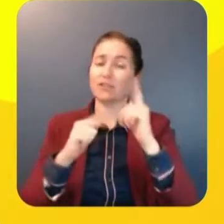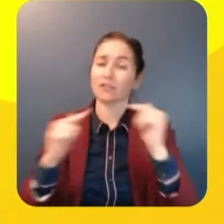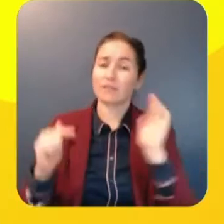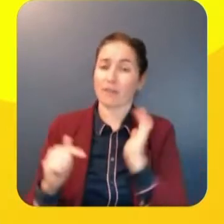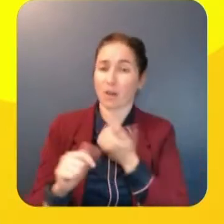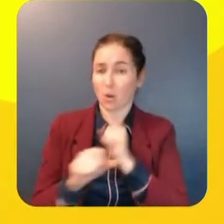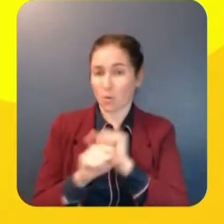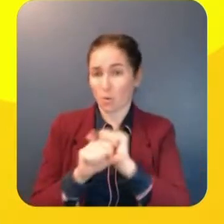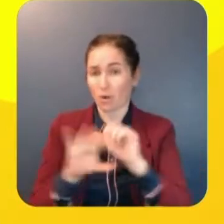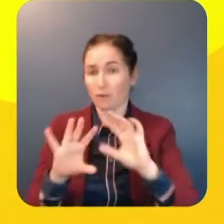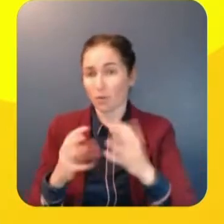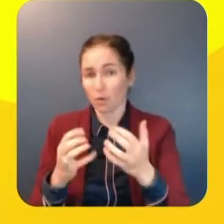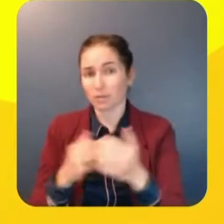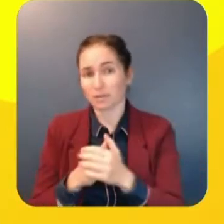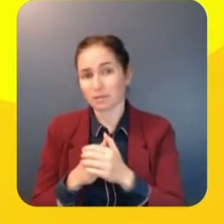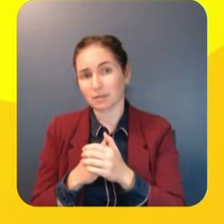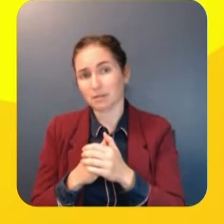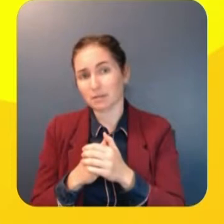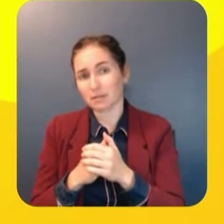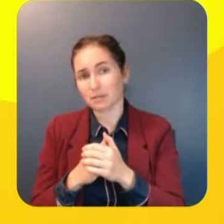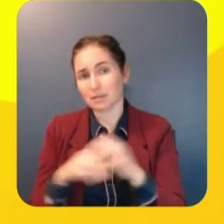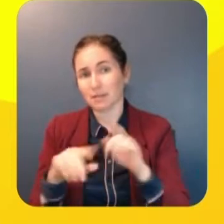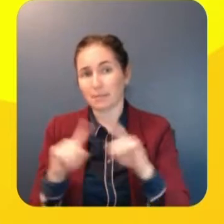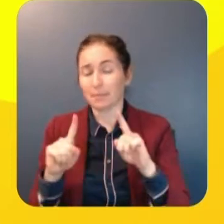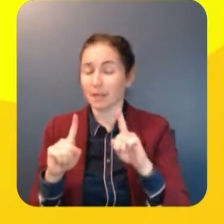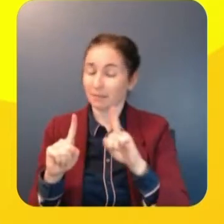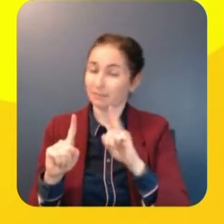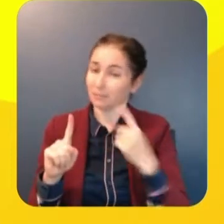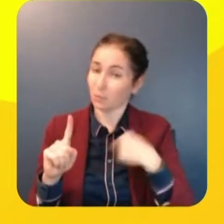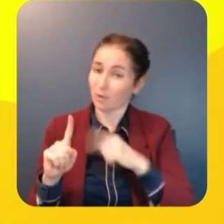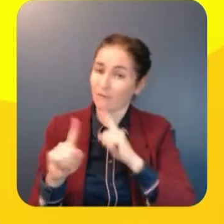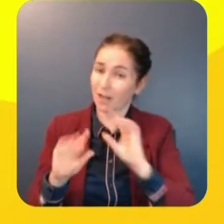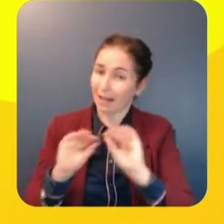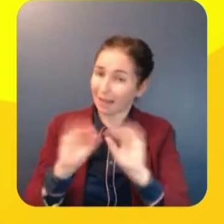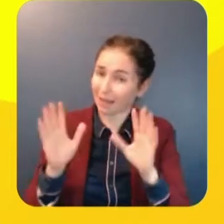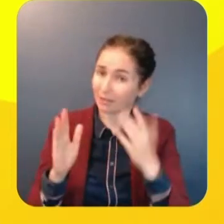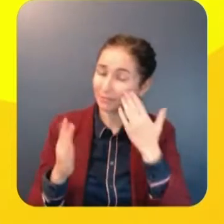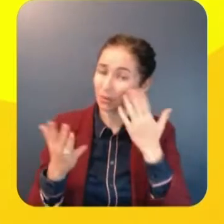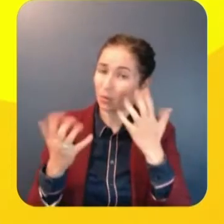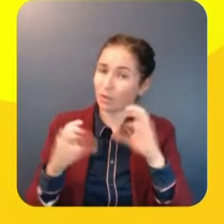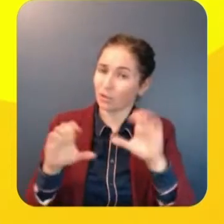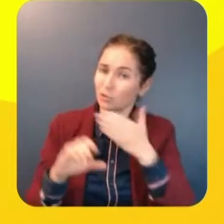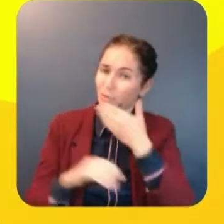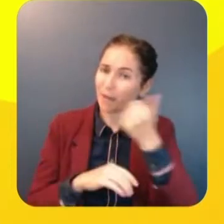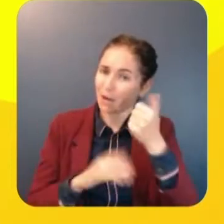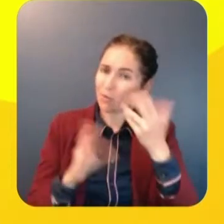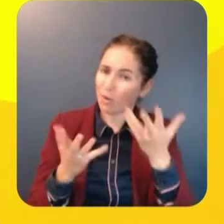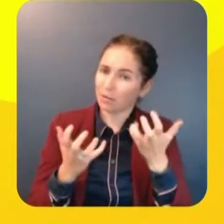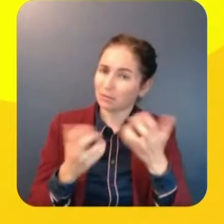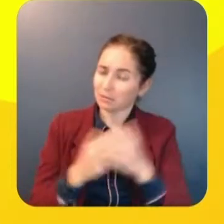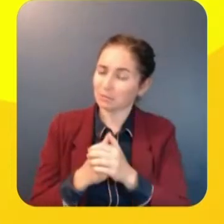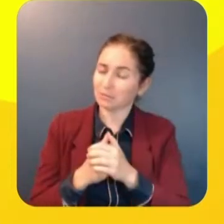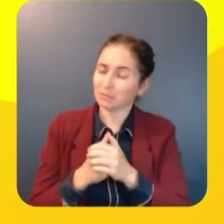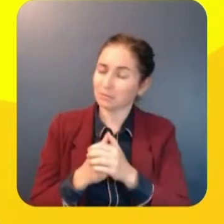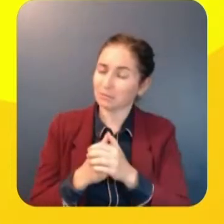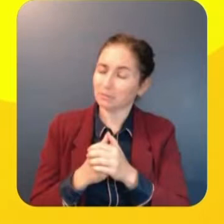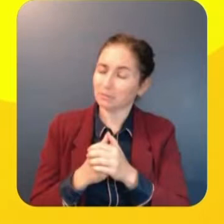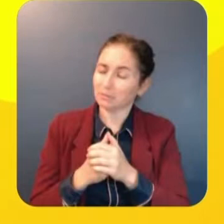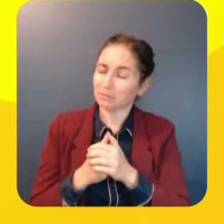But we were quite clear that we want to do even better. And so it's not an exercise with a mandate.